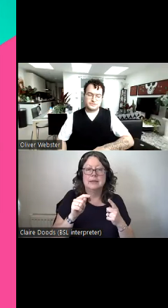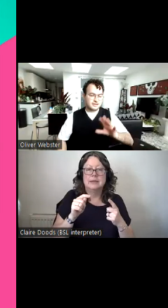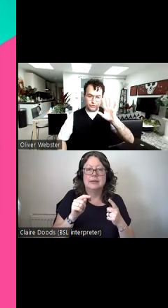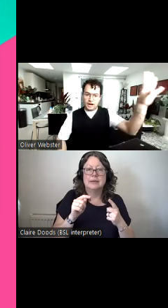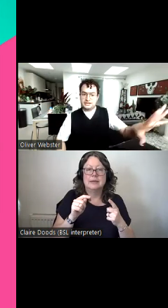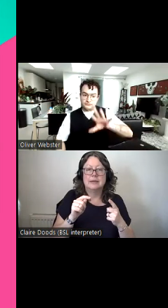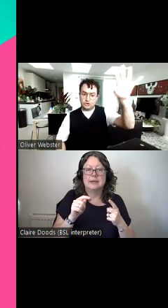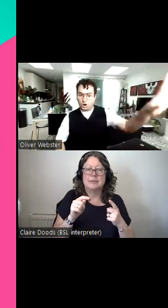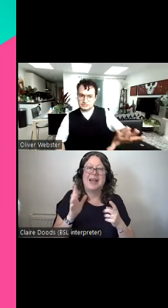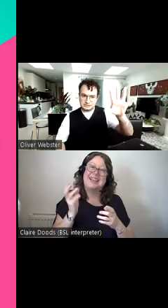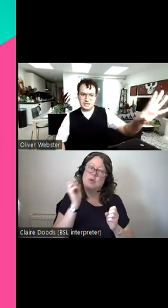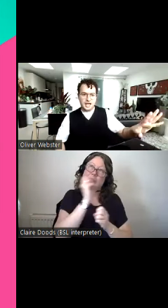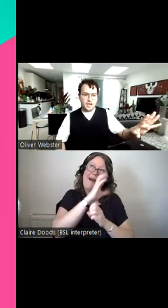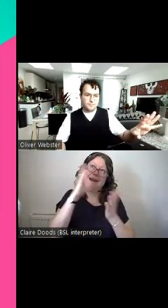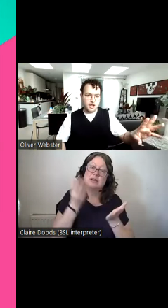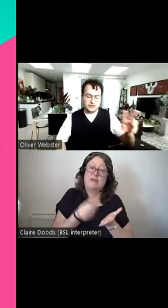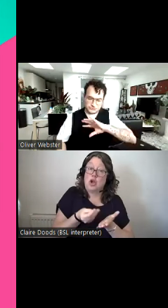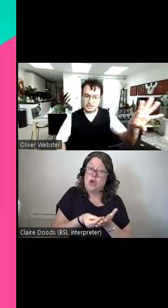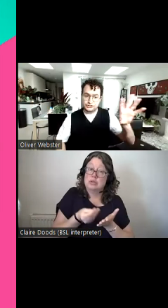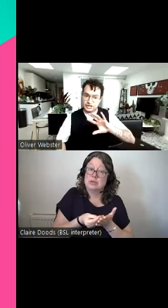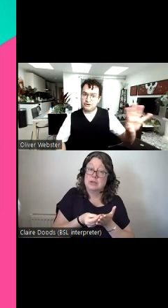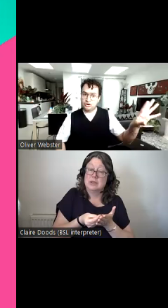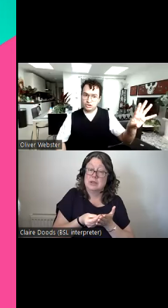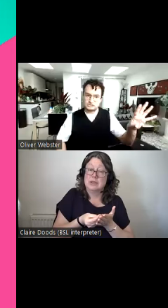To give you an idea of costs, as a generic cost,